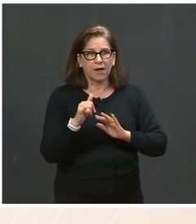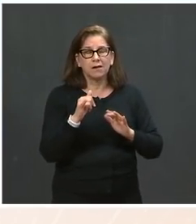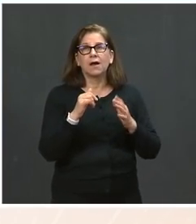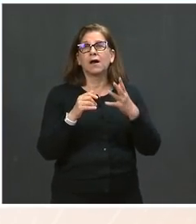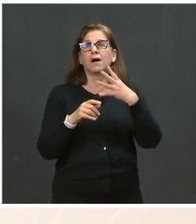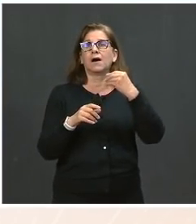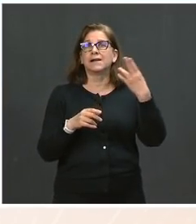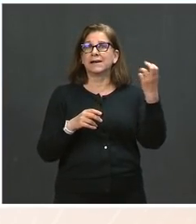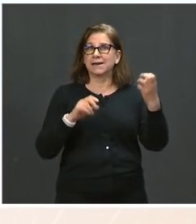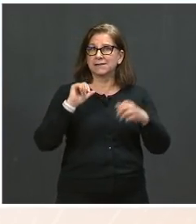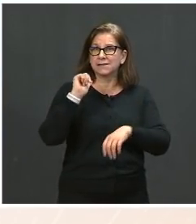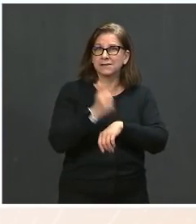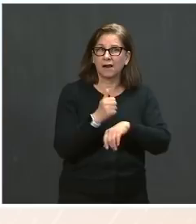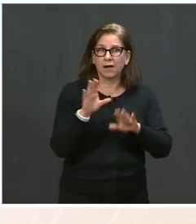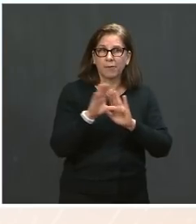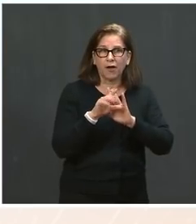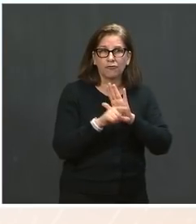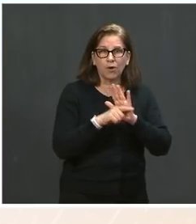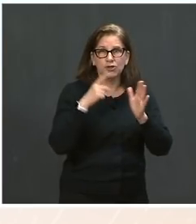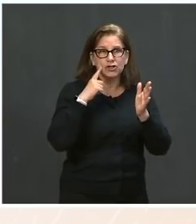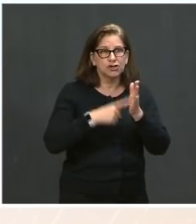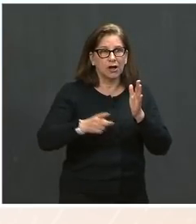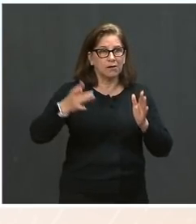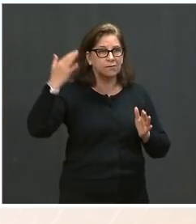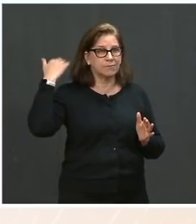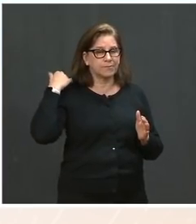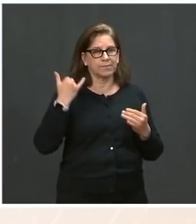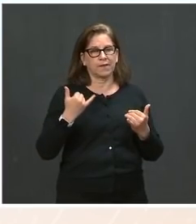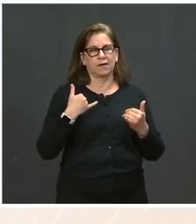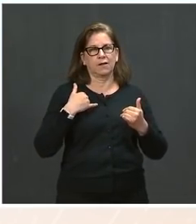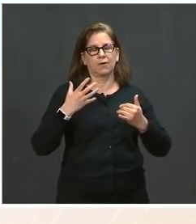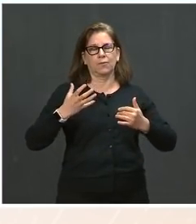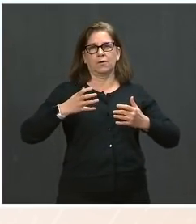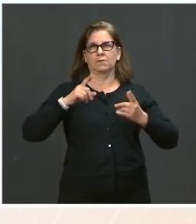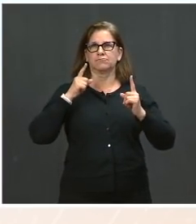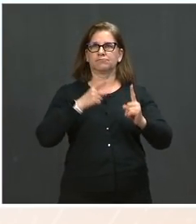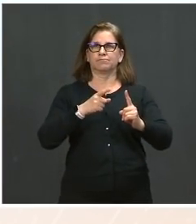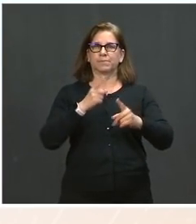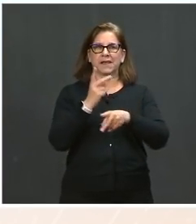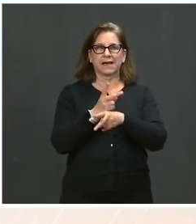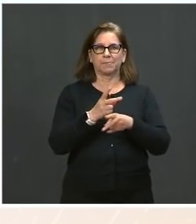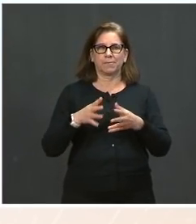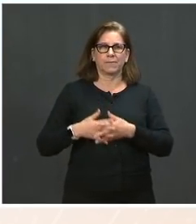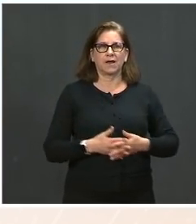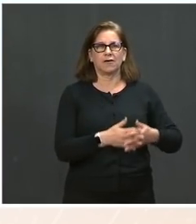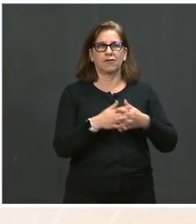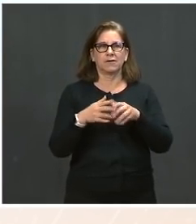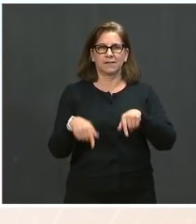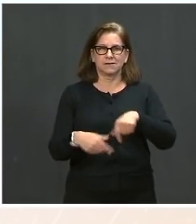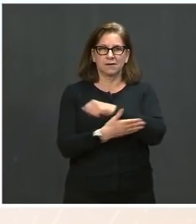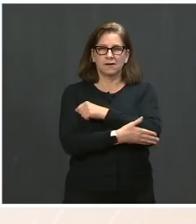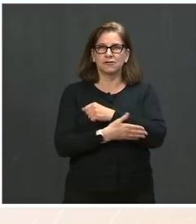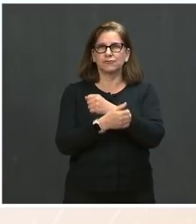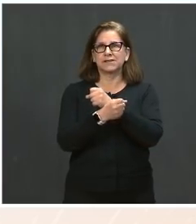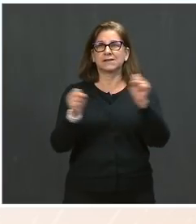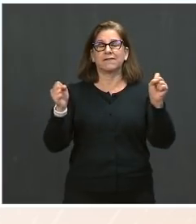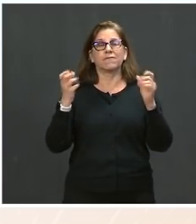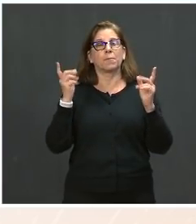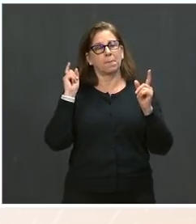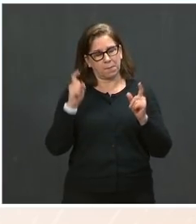are pivotal to keeping our country safe. He strongly supports the background check bills -- the two that have passed the House. It is imperative for any President